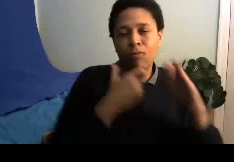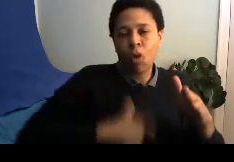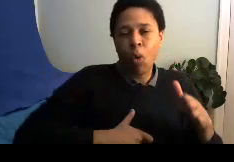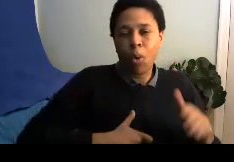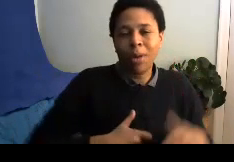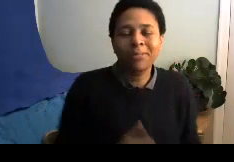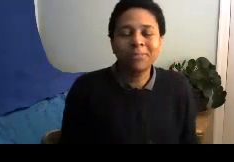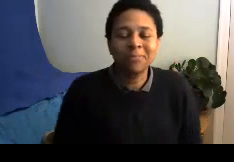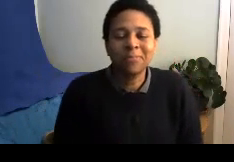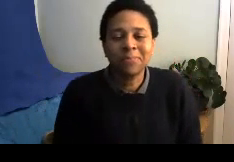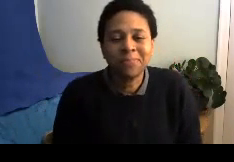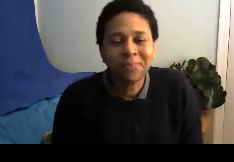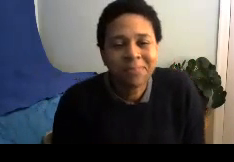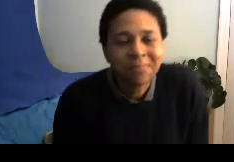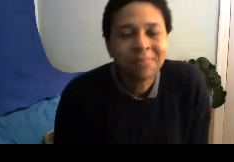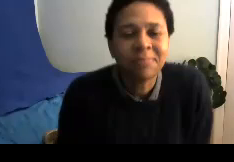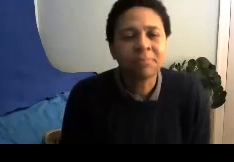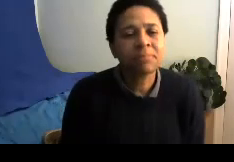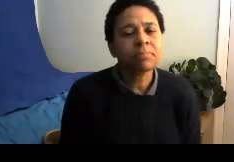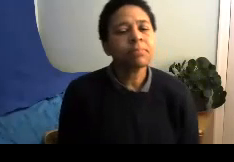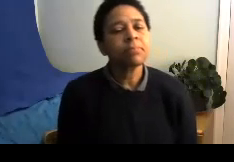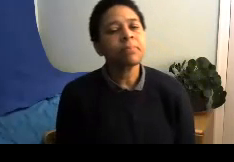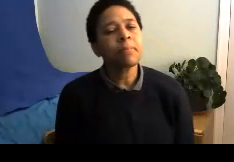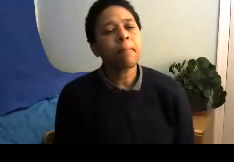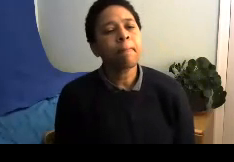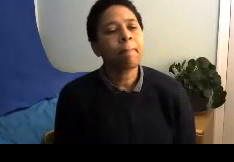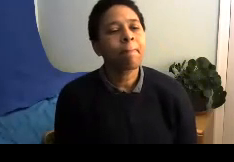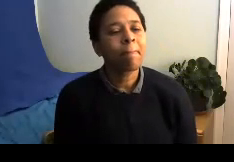Paul: Well, I mean, okay [Dan: Think quickly, come on!]